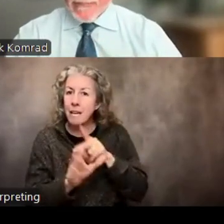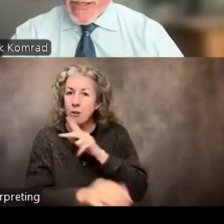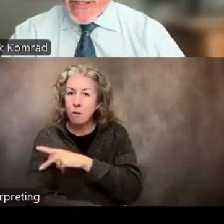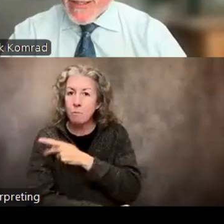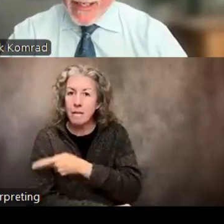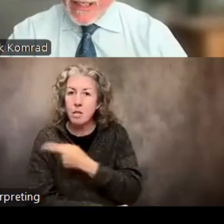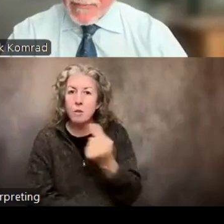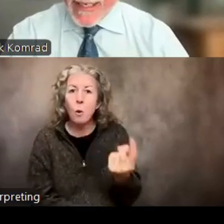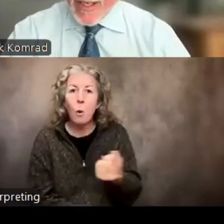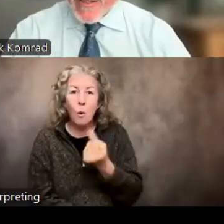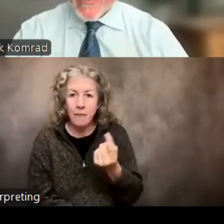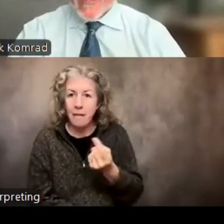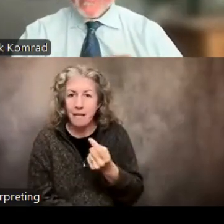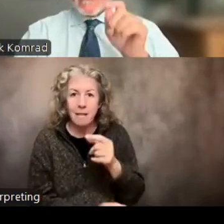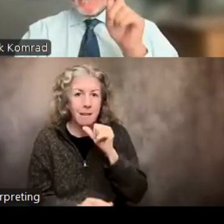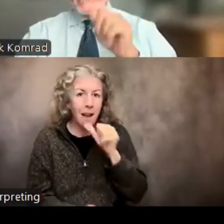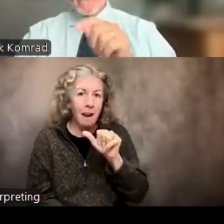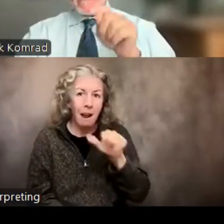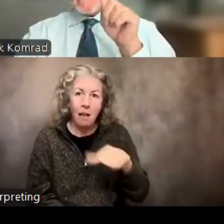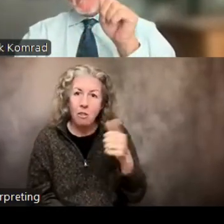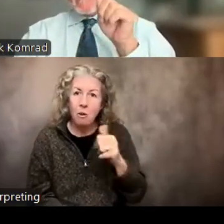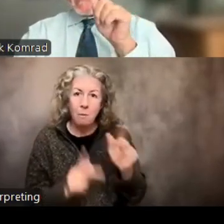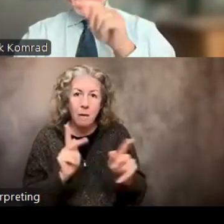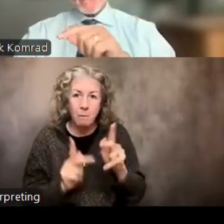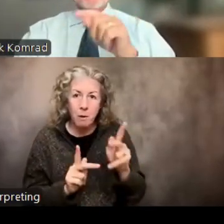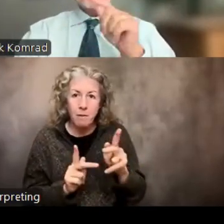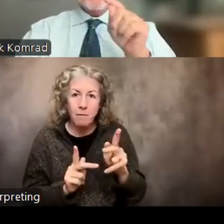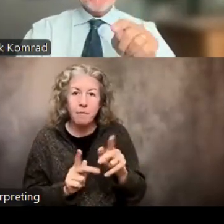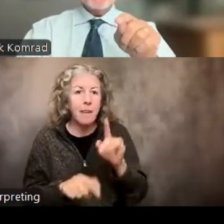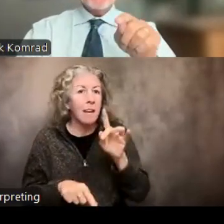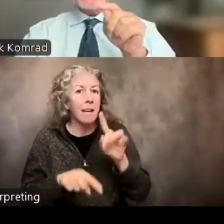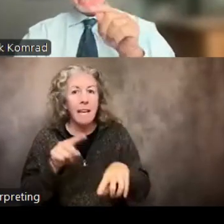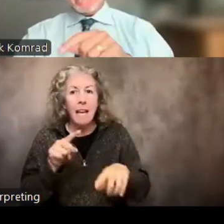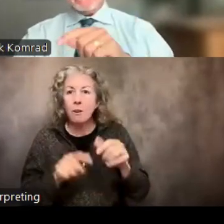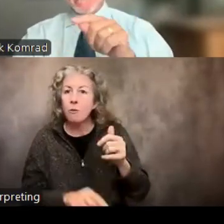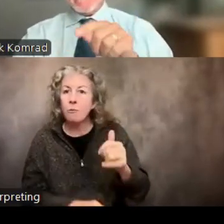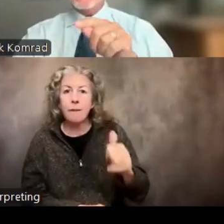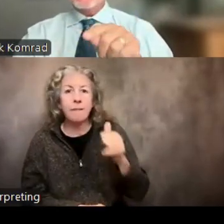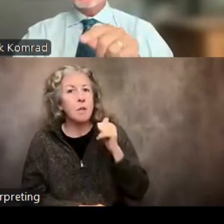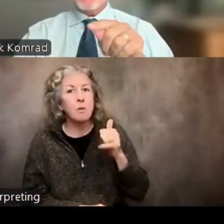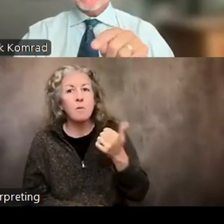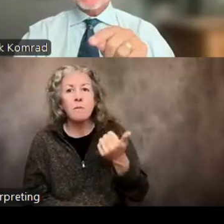patients, not anybody else, they cannot refuse any evidence based